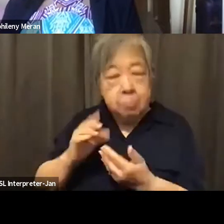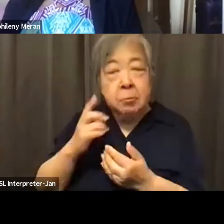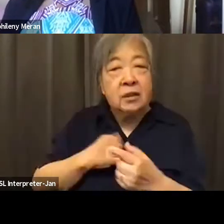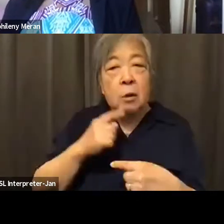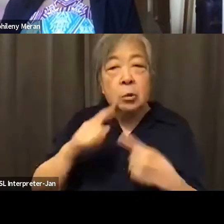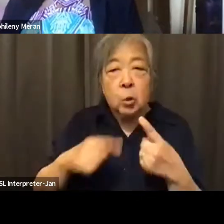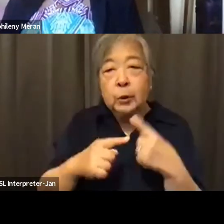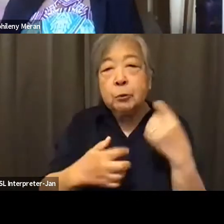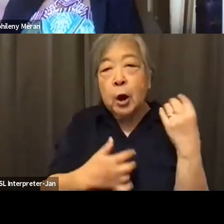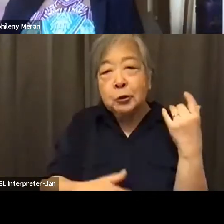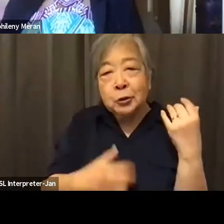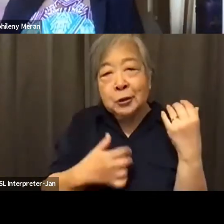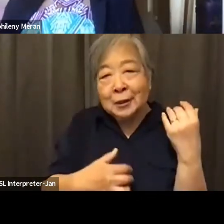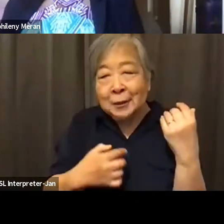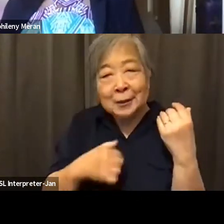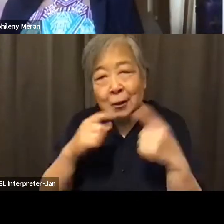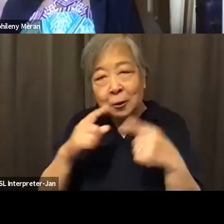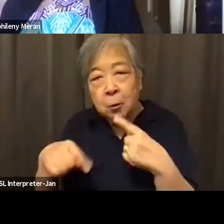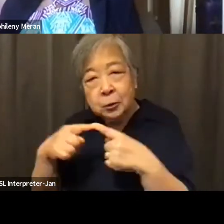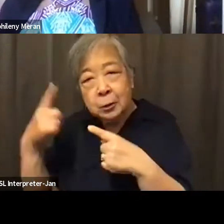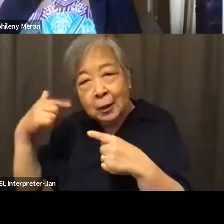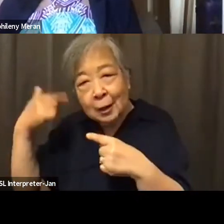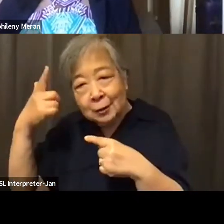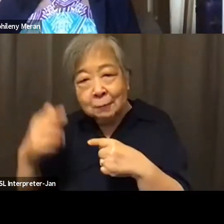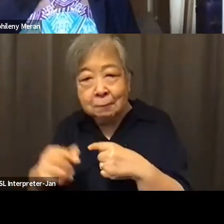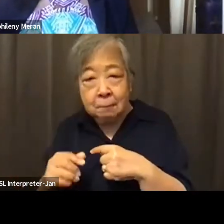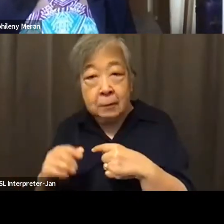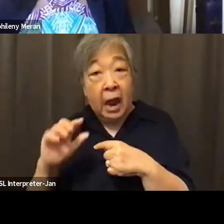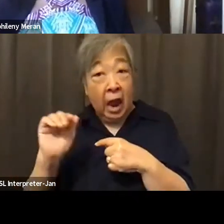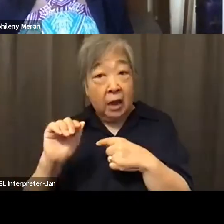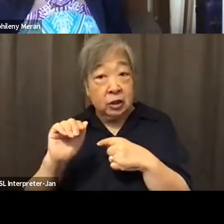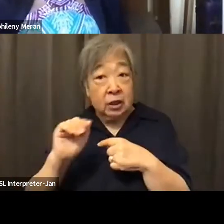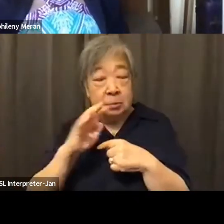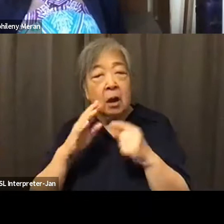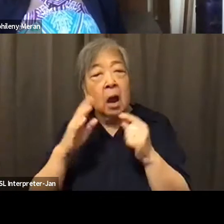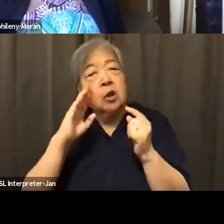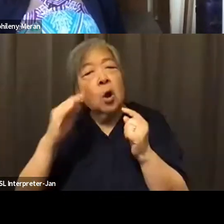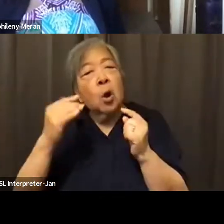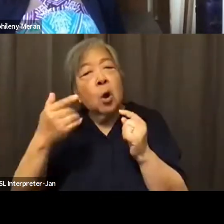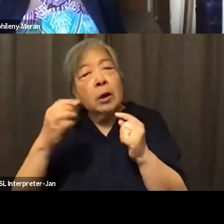I know that Gilman, this is Ashley, Gilman sometimes they wanted to